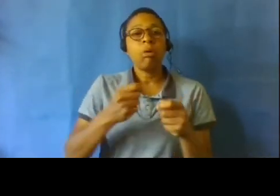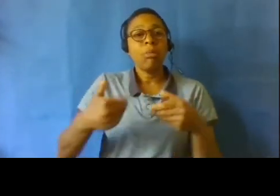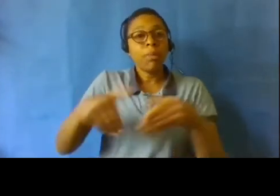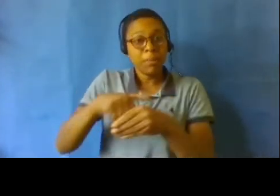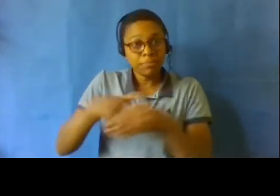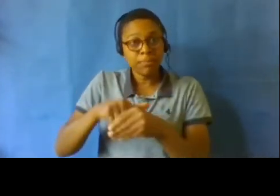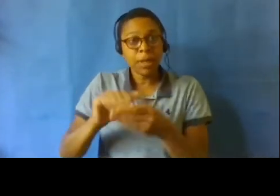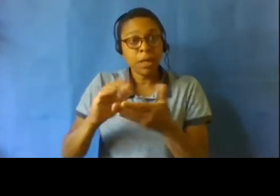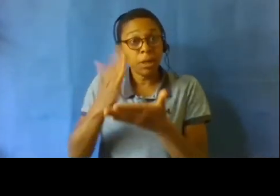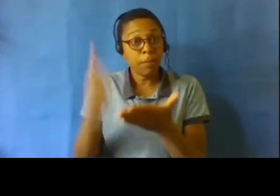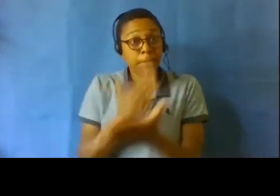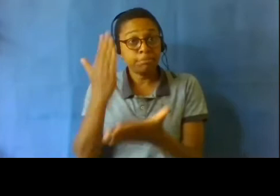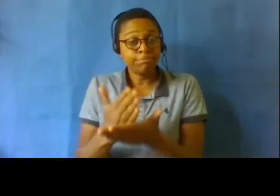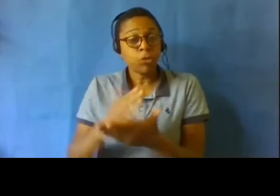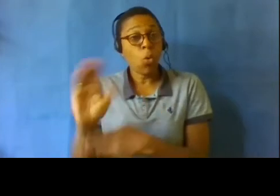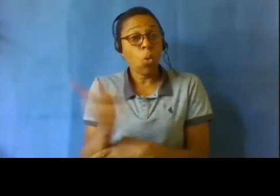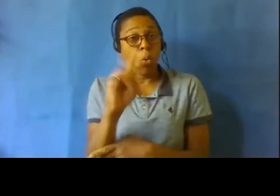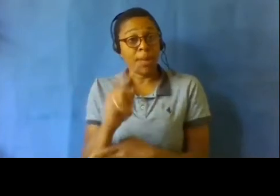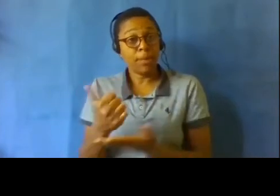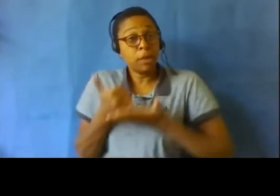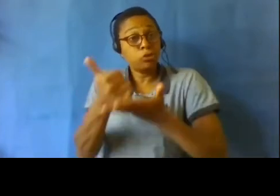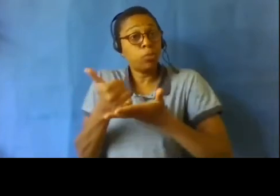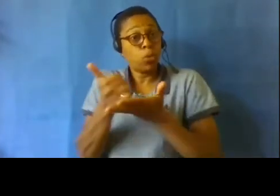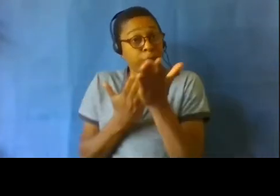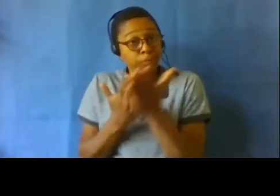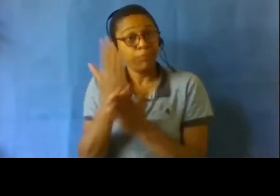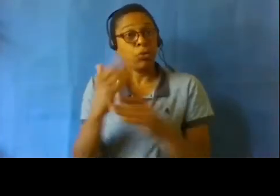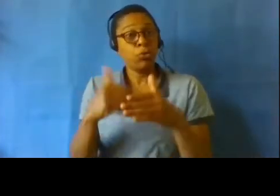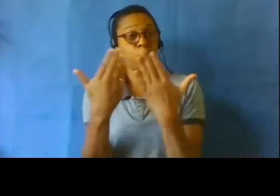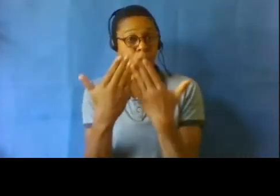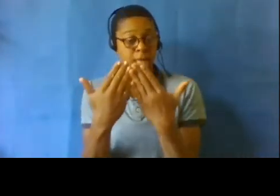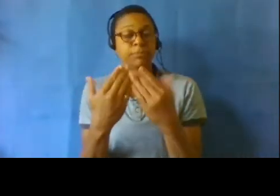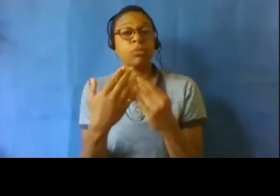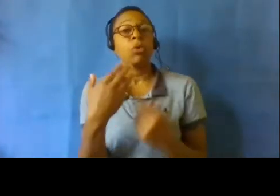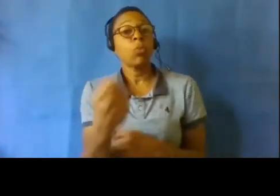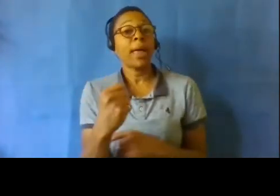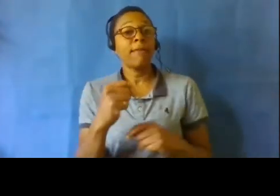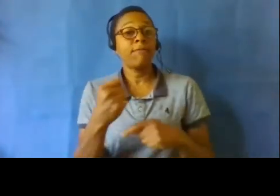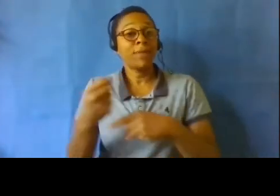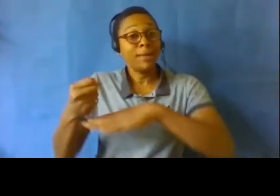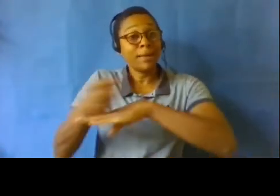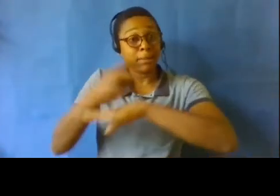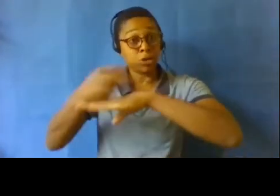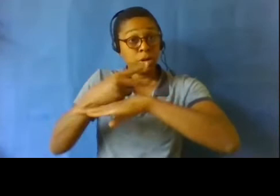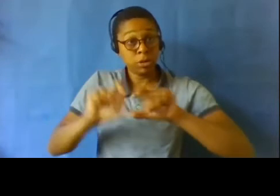the day there will be captioning and BSL interpretation during the live Q&A